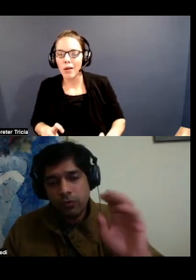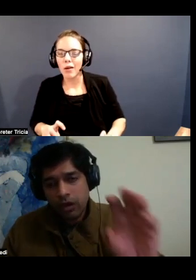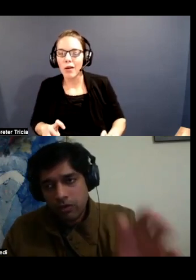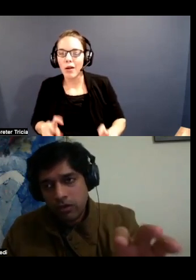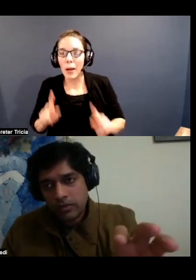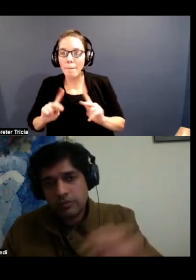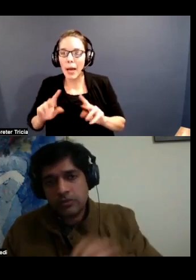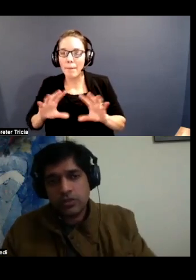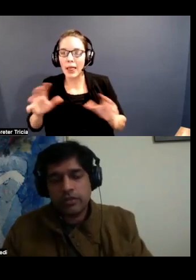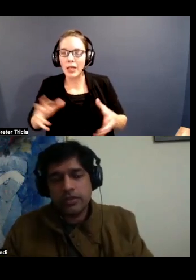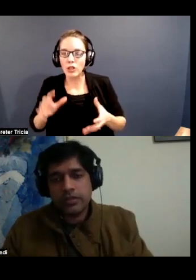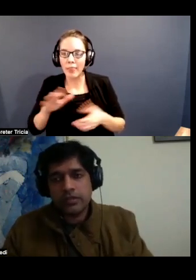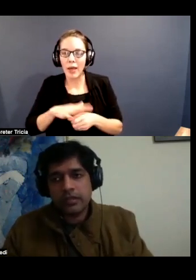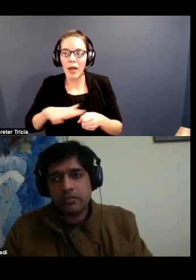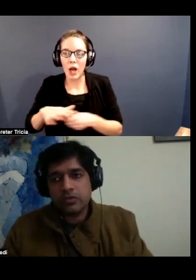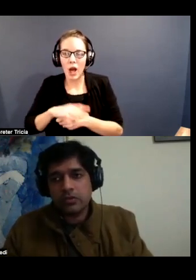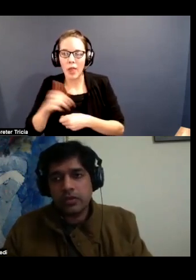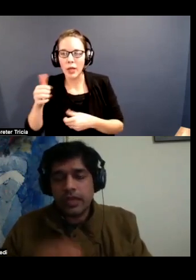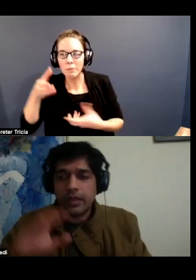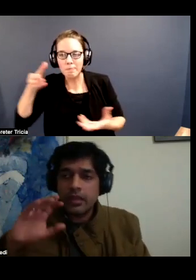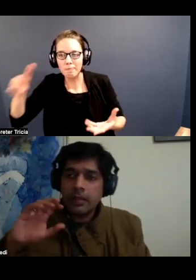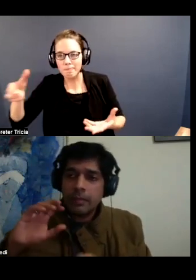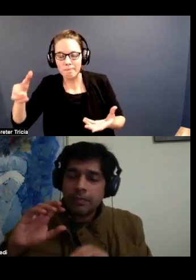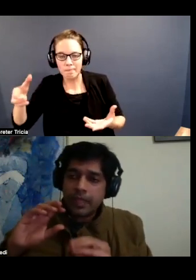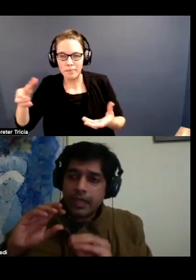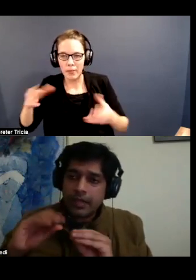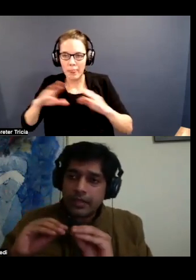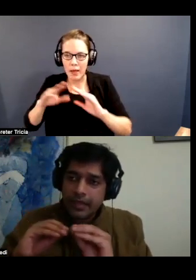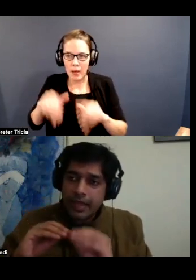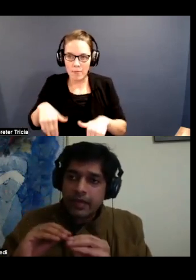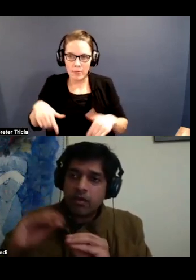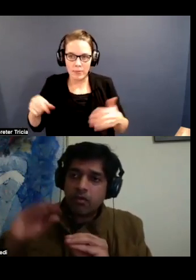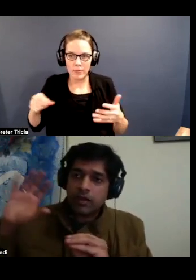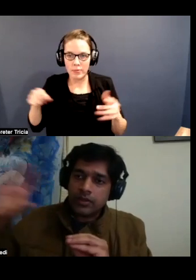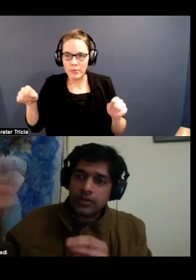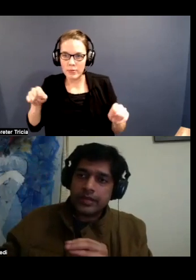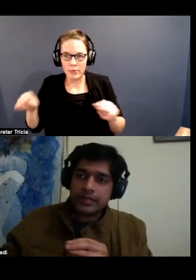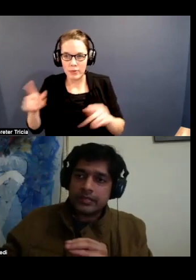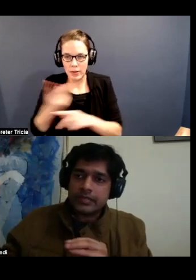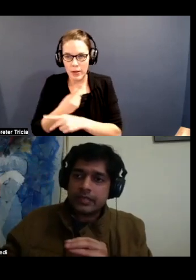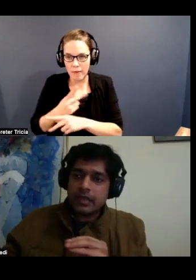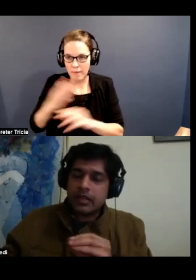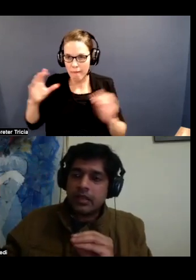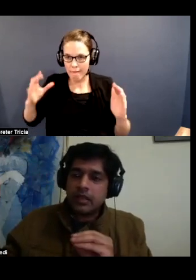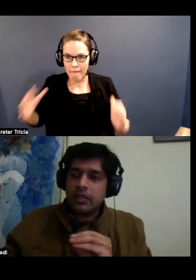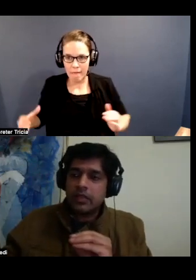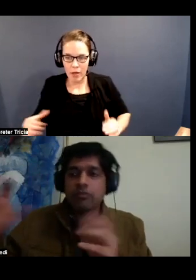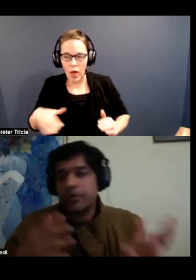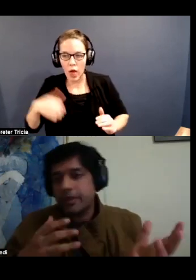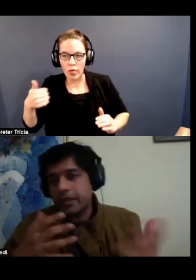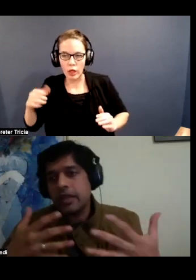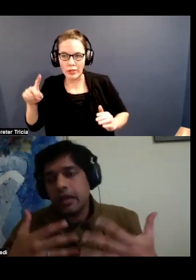our conception of LTSS also, and that of other datasets. And they were pretty,